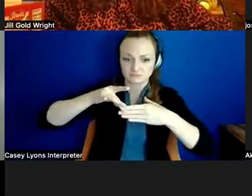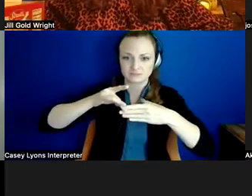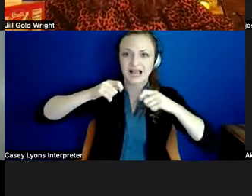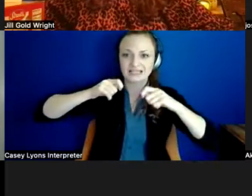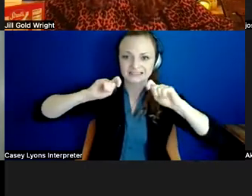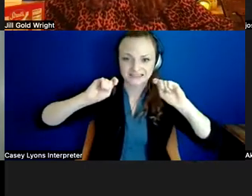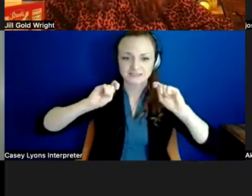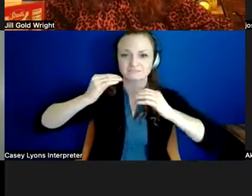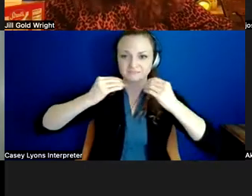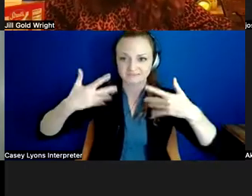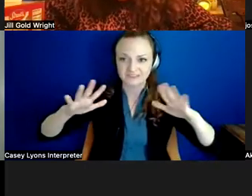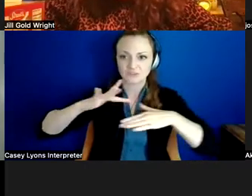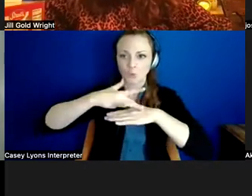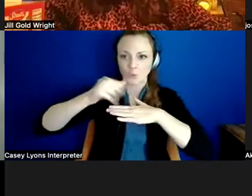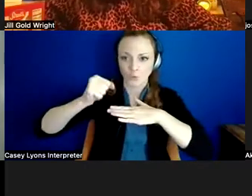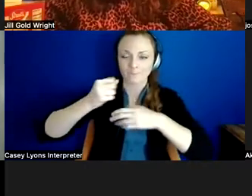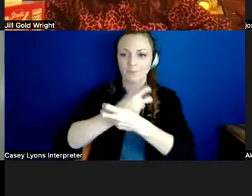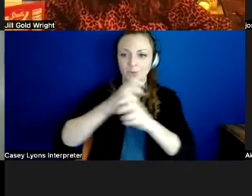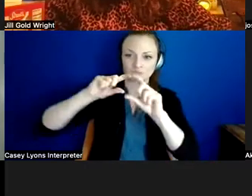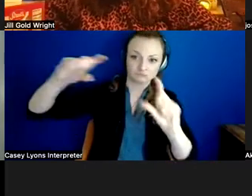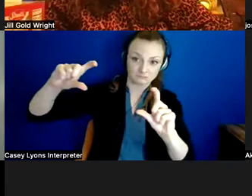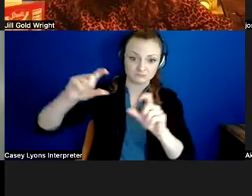meat on that bone? 19:30:50 There is not okay, I mean there was